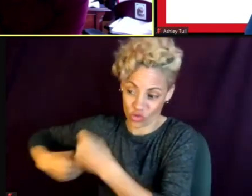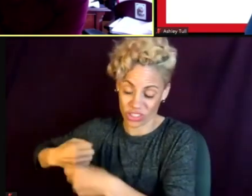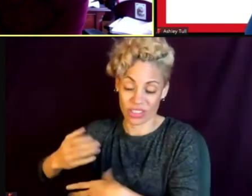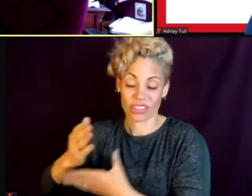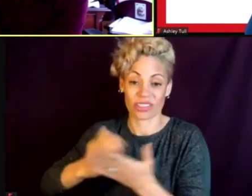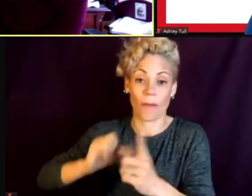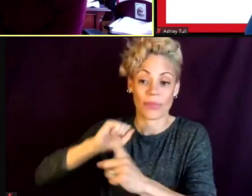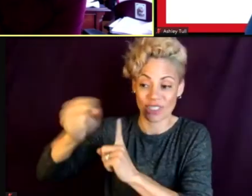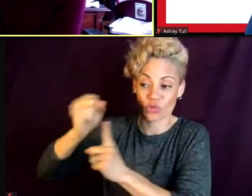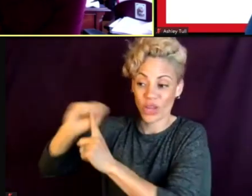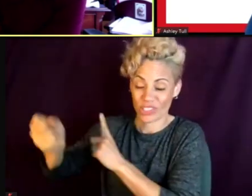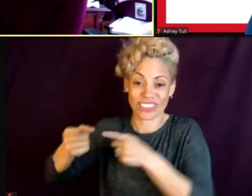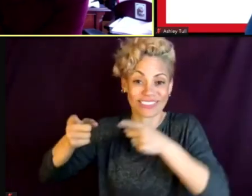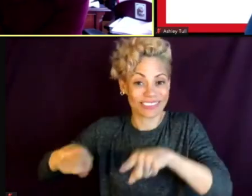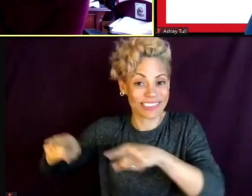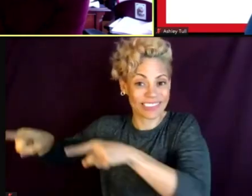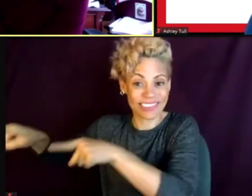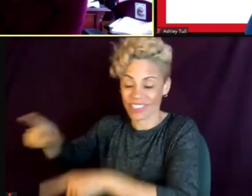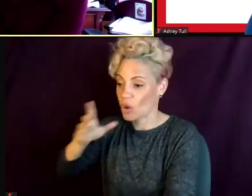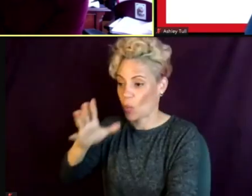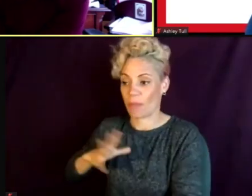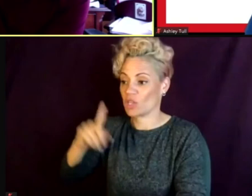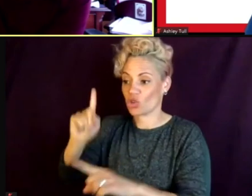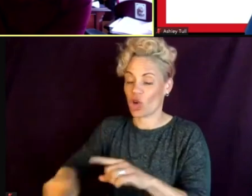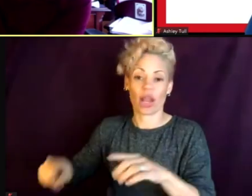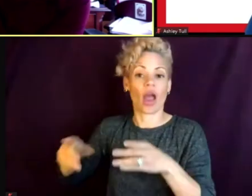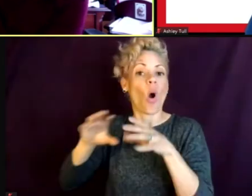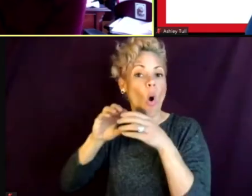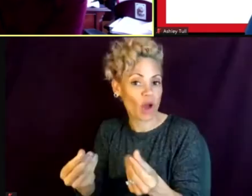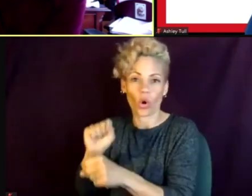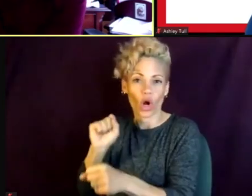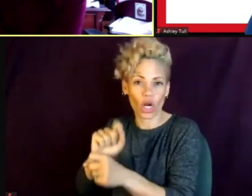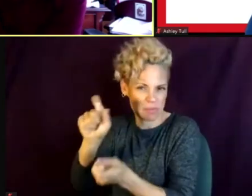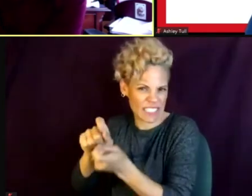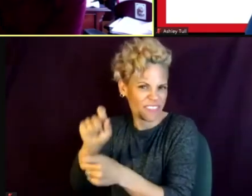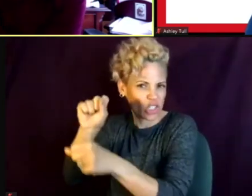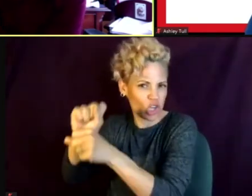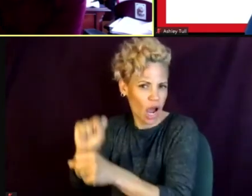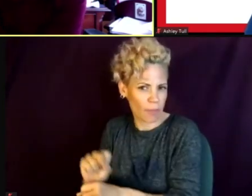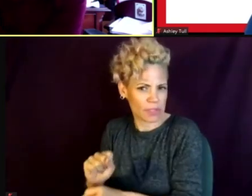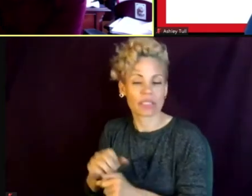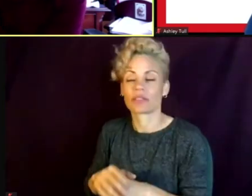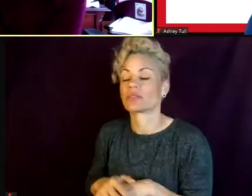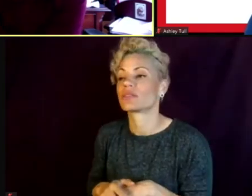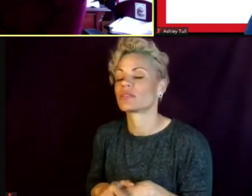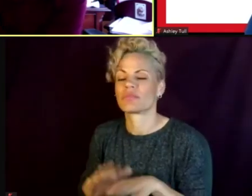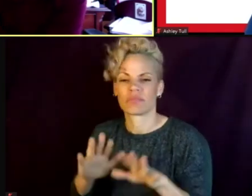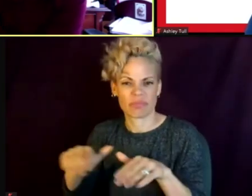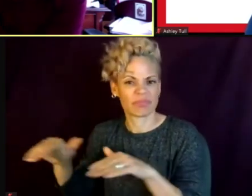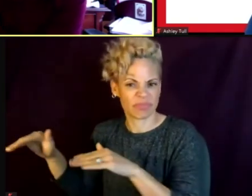where women couldn't own property, couldn't do jobs, but the result of the enforcement of the law,